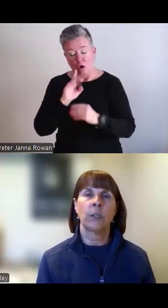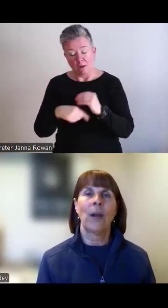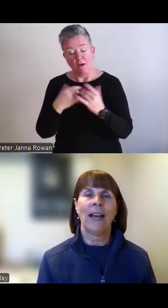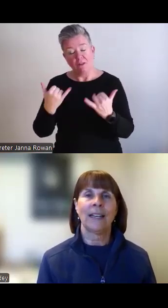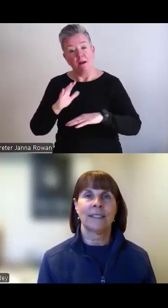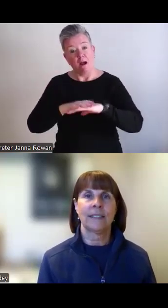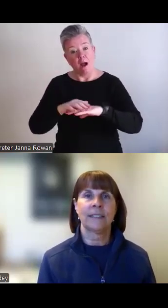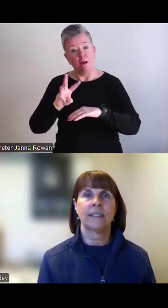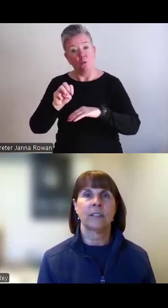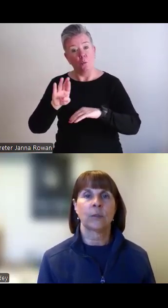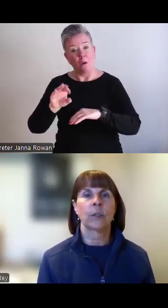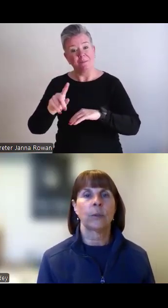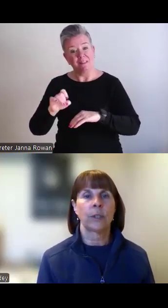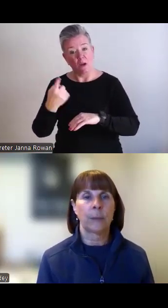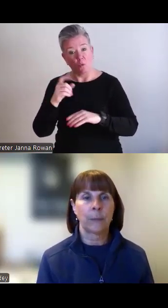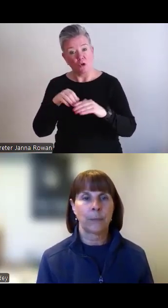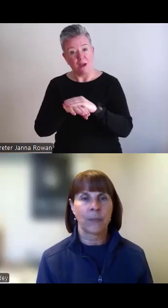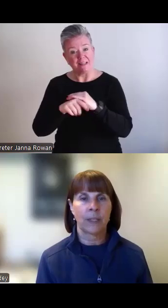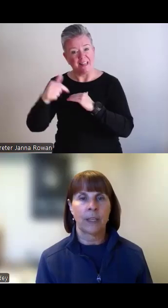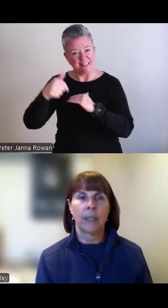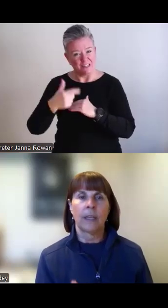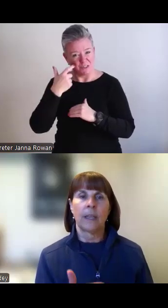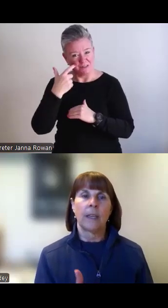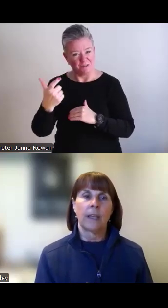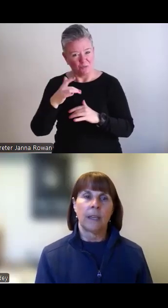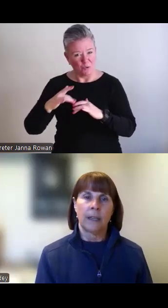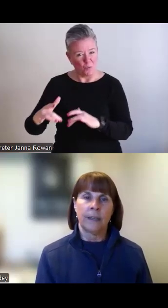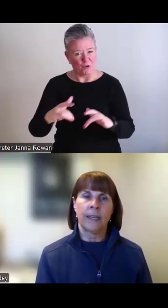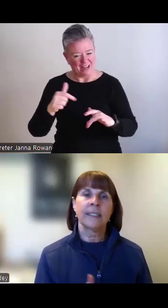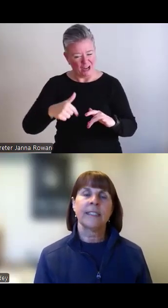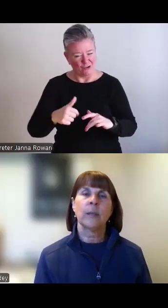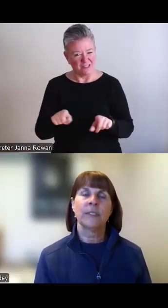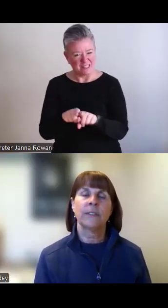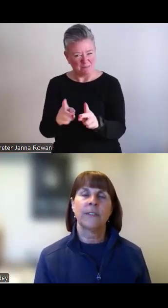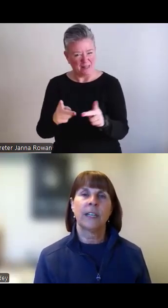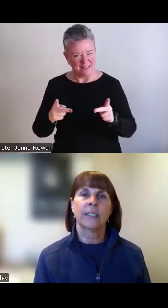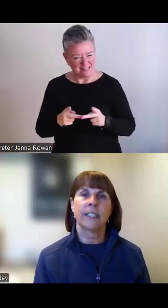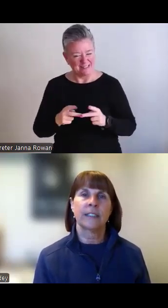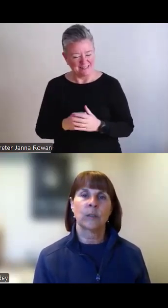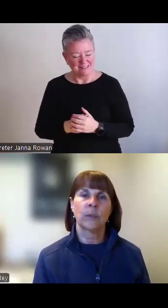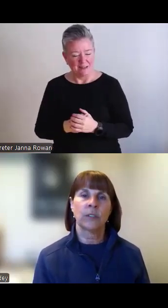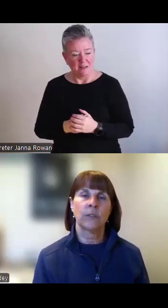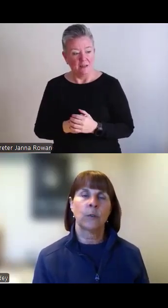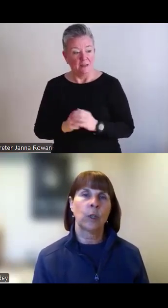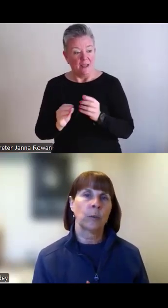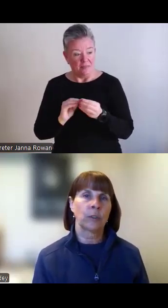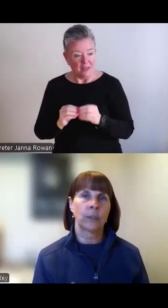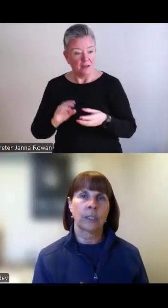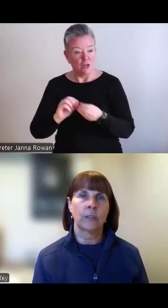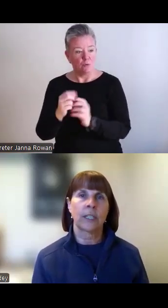where you accessed this recording. Next step is to fill out a data submission form, which we're going